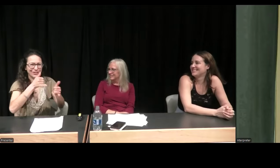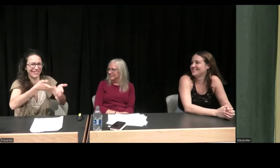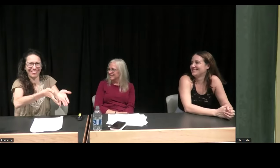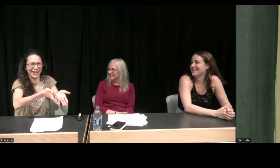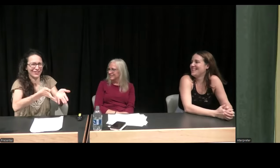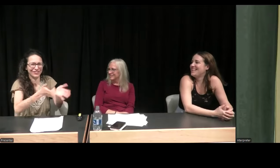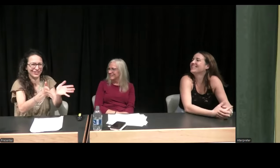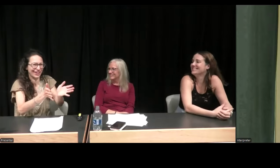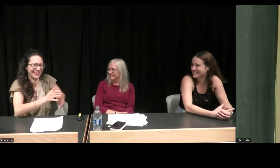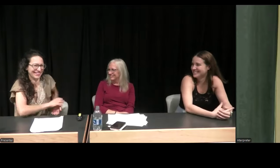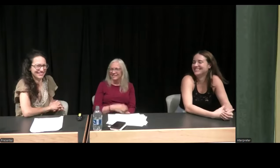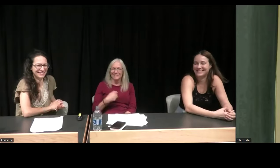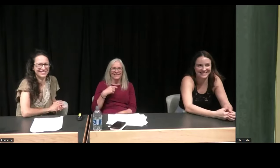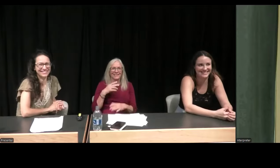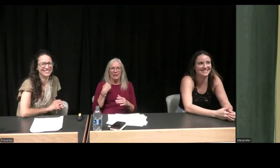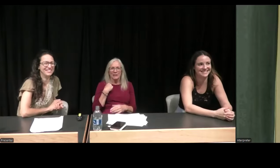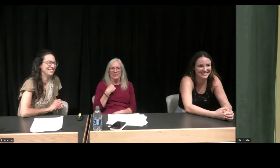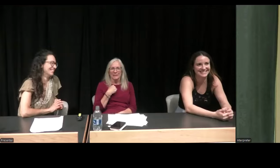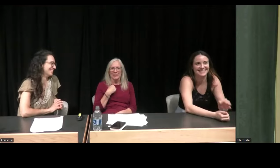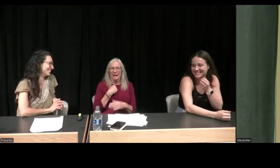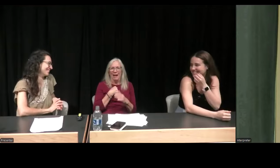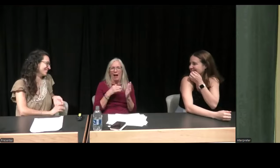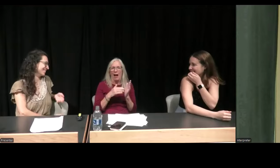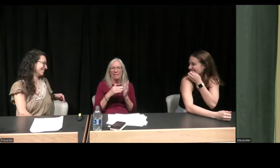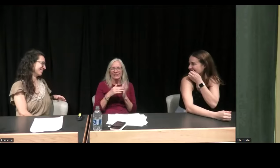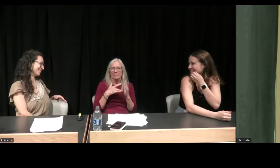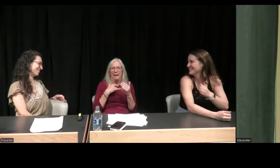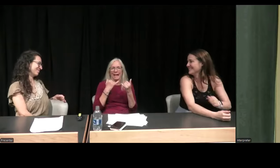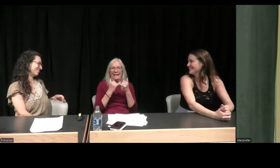a restaurant and all the employees would start leaving except for the manager or something we'd